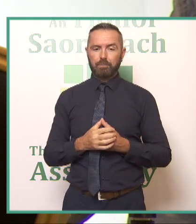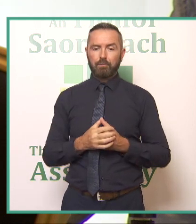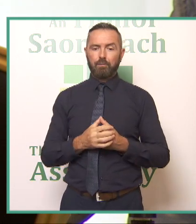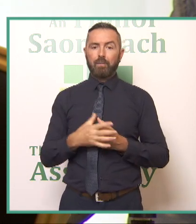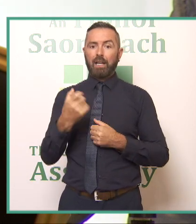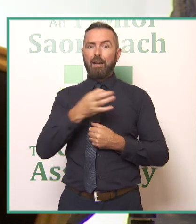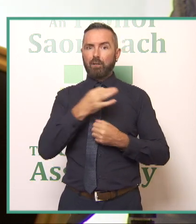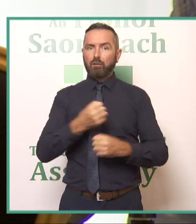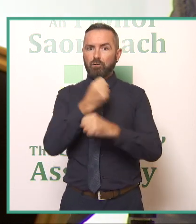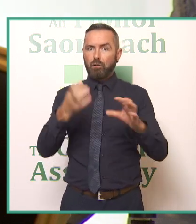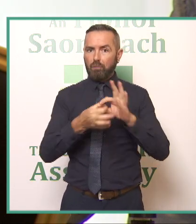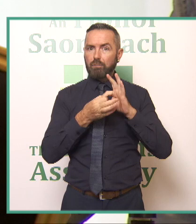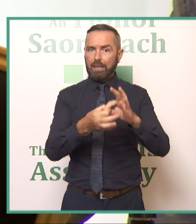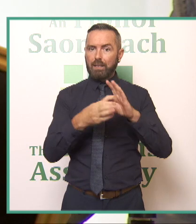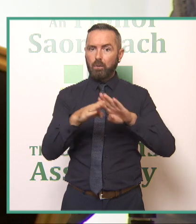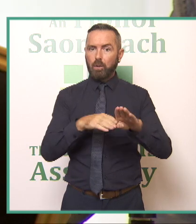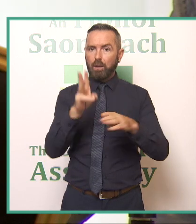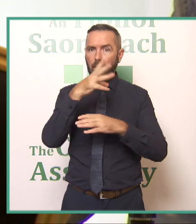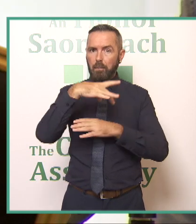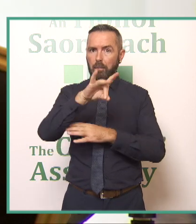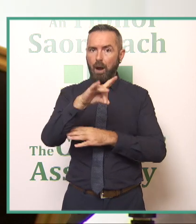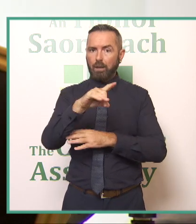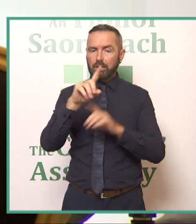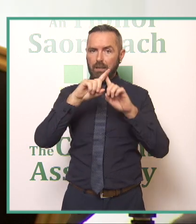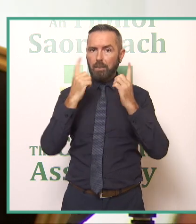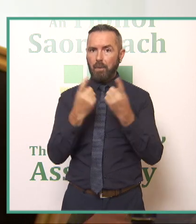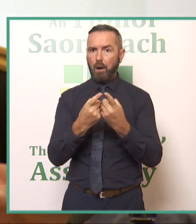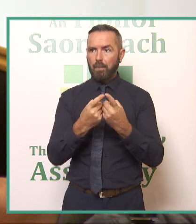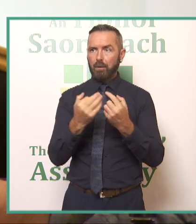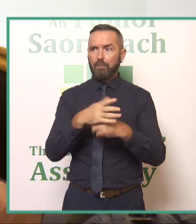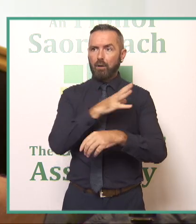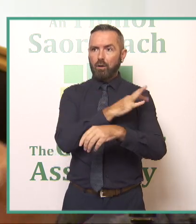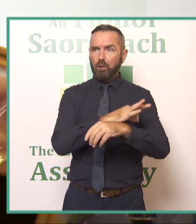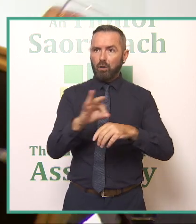relationship with the parks department of Galway city council and the environment Department So